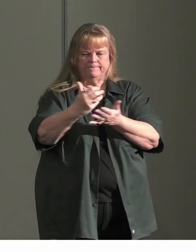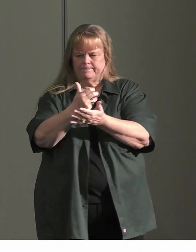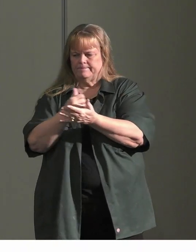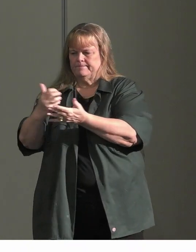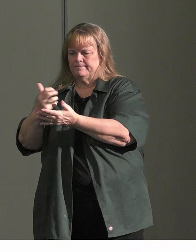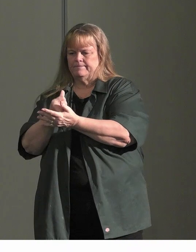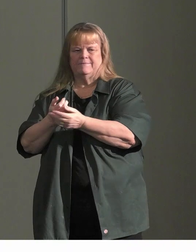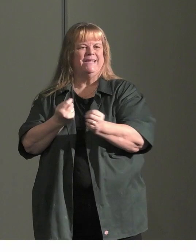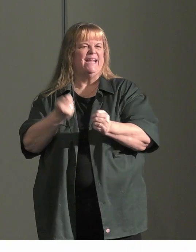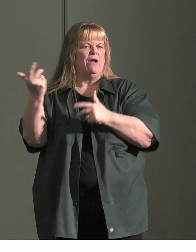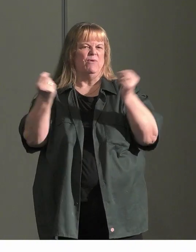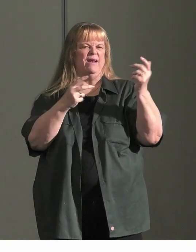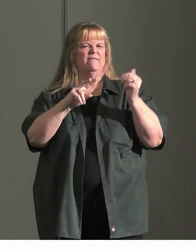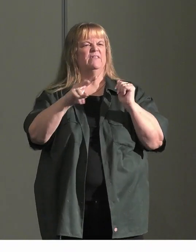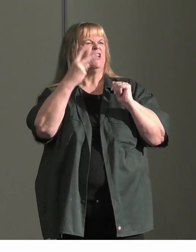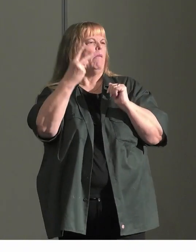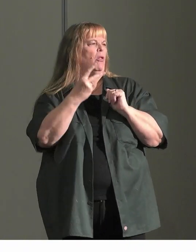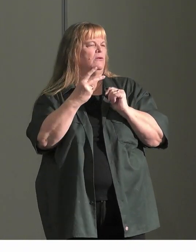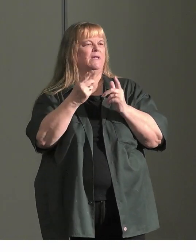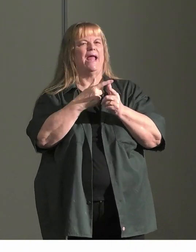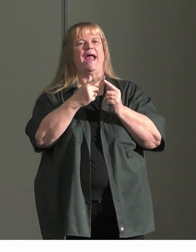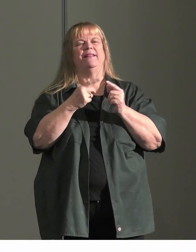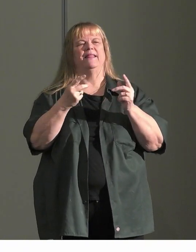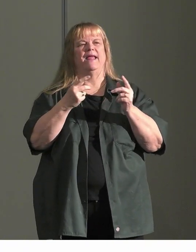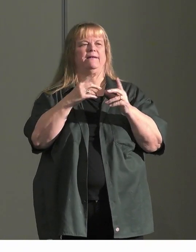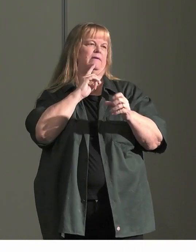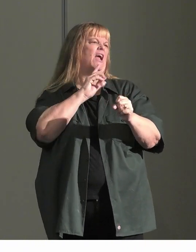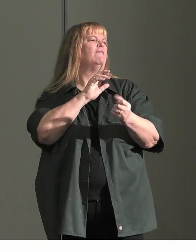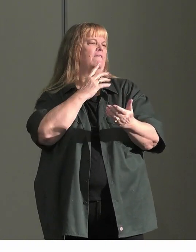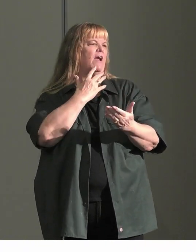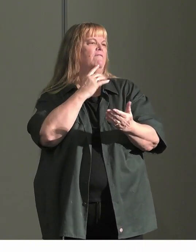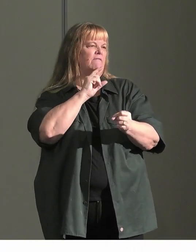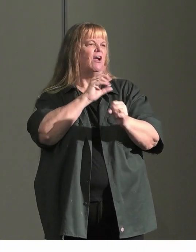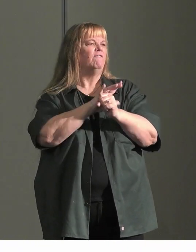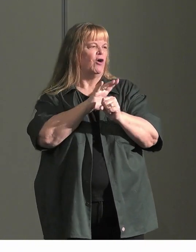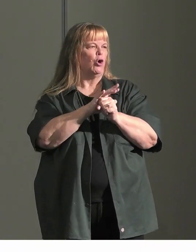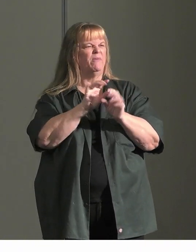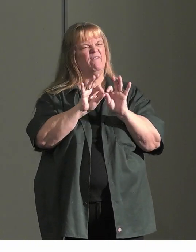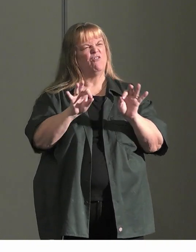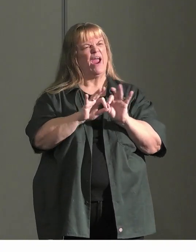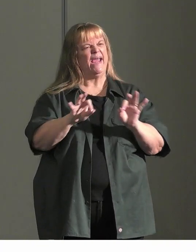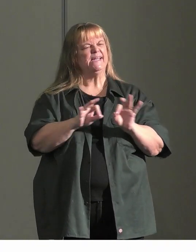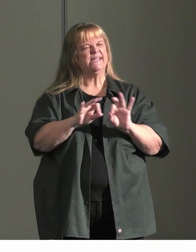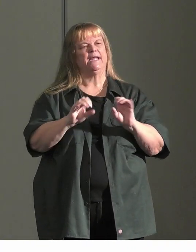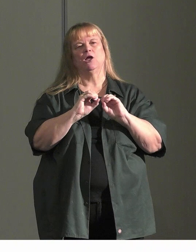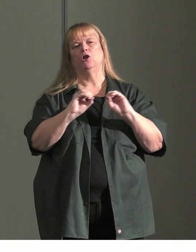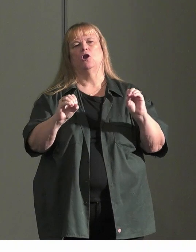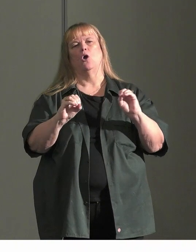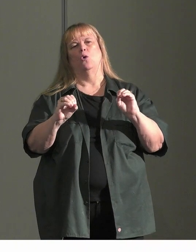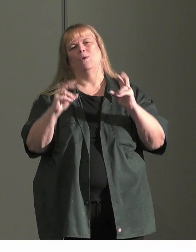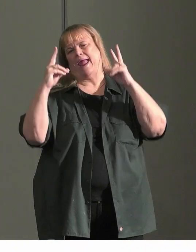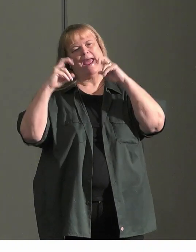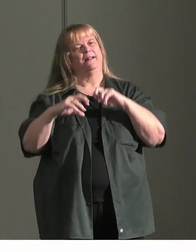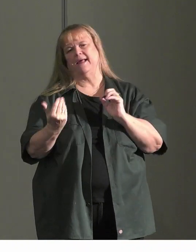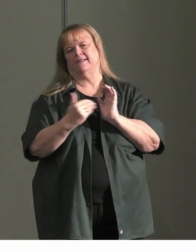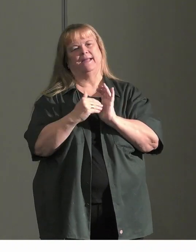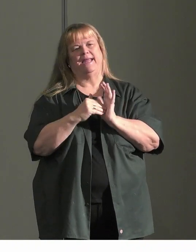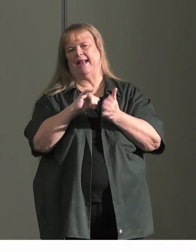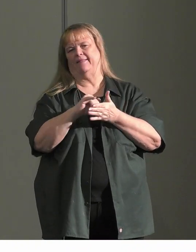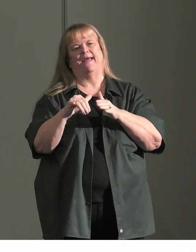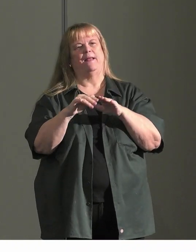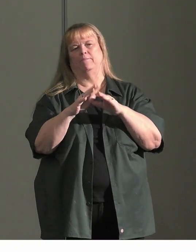Got rid of duplicates and confirmed phrasing but no one reanalyze their findings at that stage.